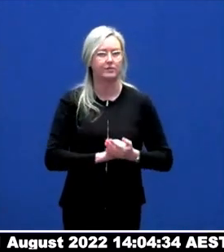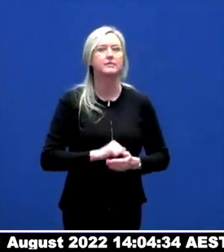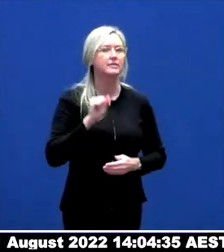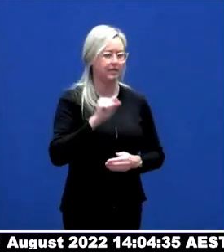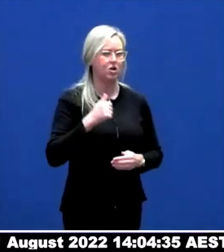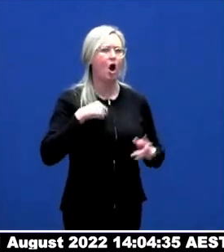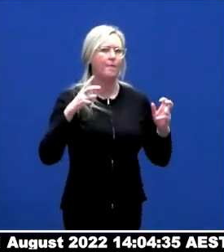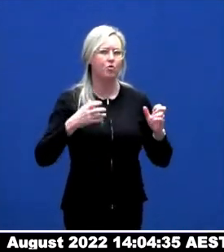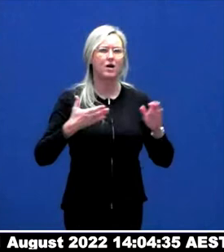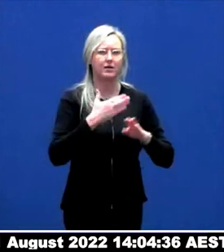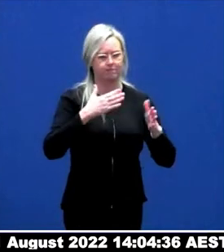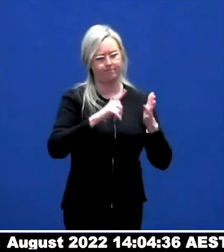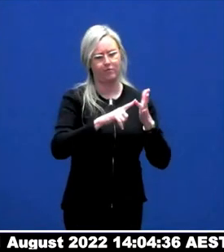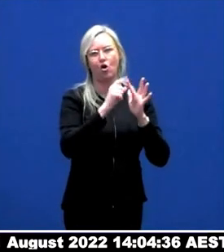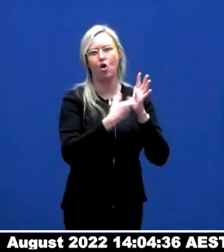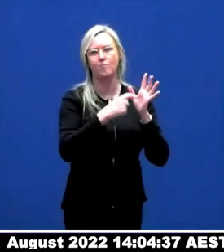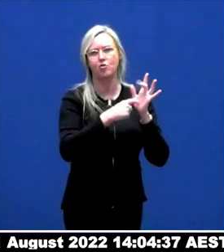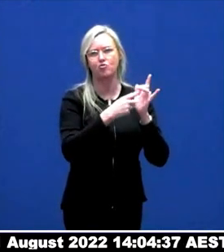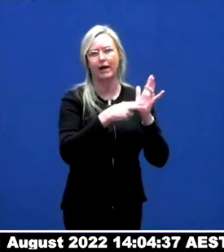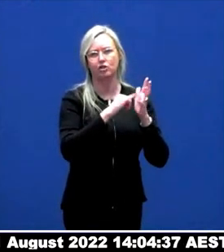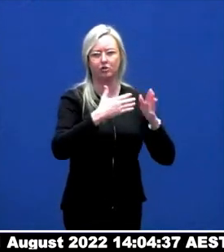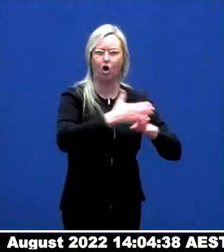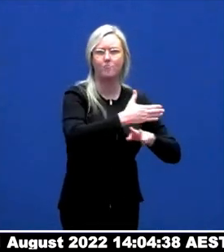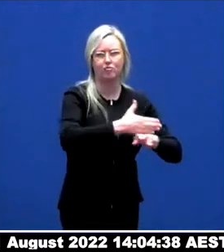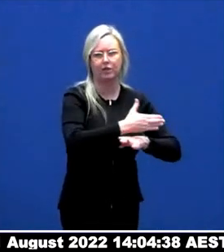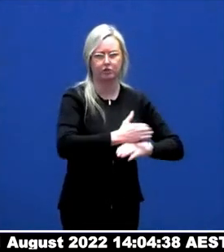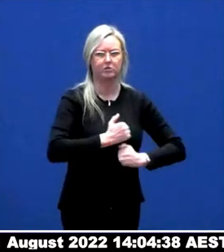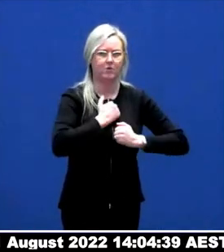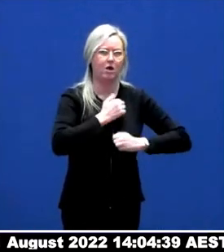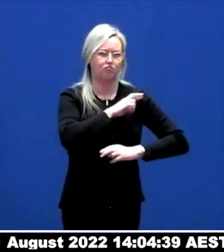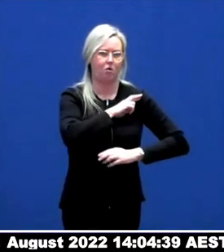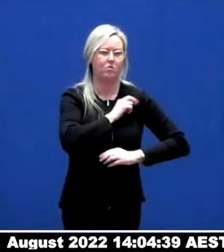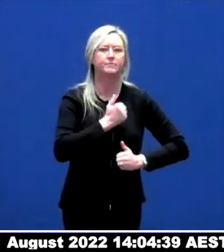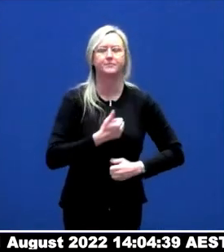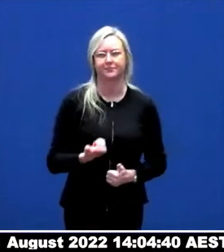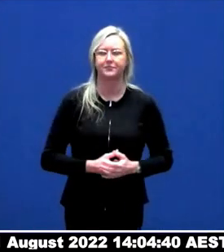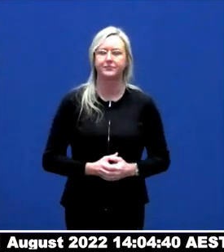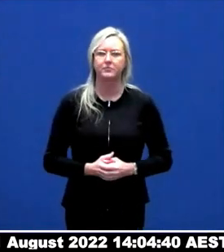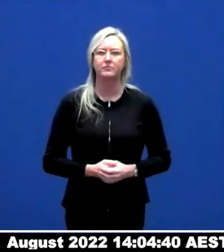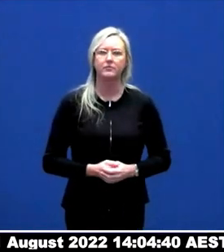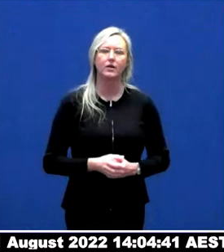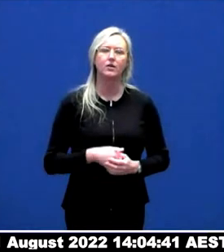Thank you. Now, you did, in your statement, provide with us some statistics,